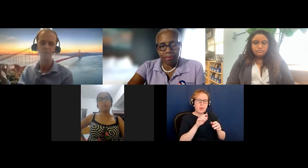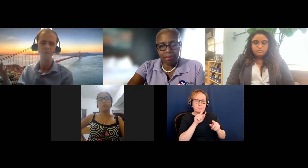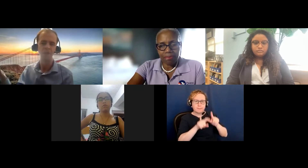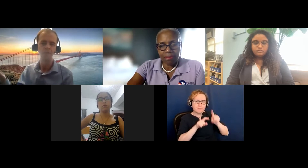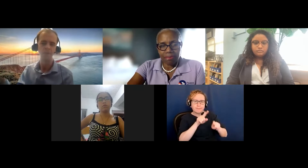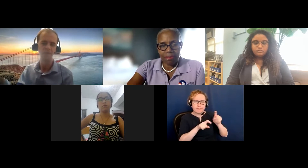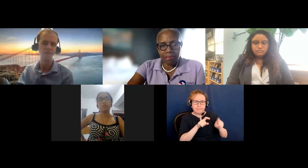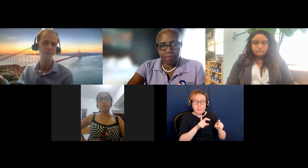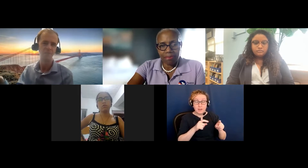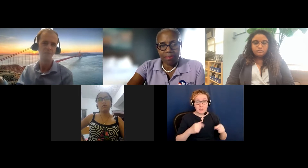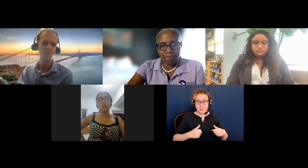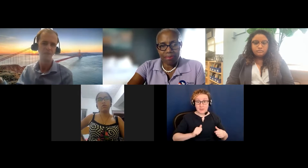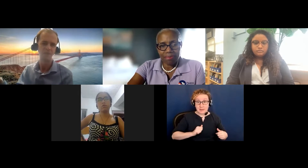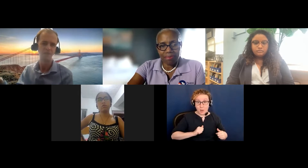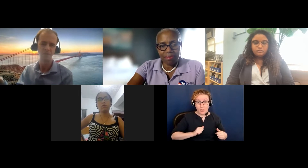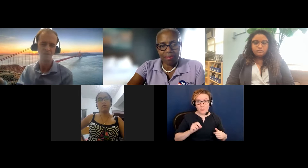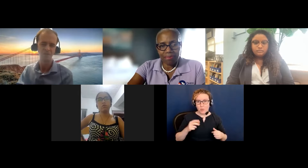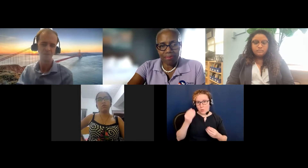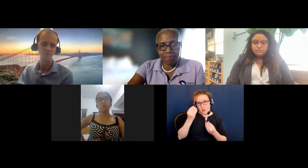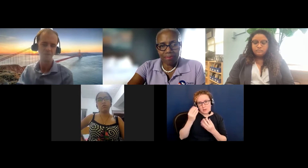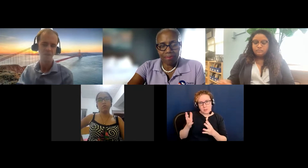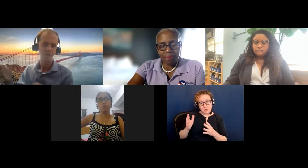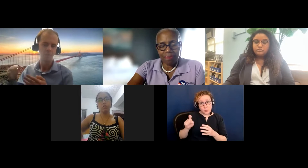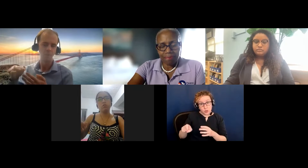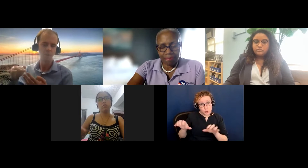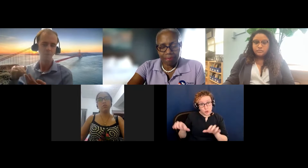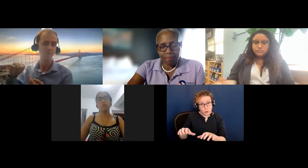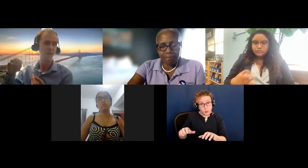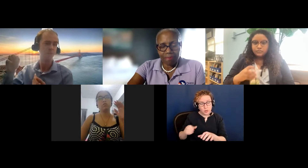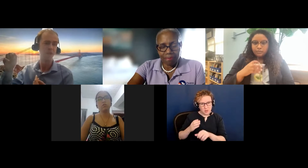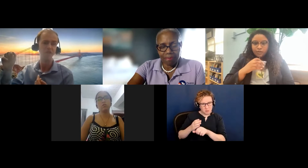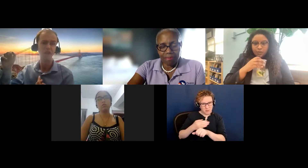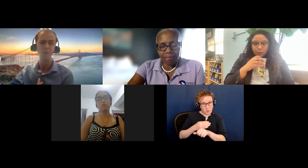myself or tell someone what they were going to do, before you submit an application,